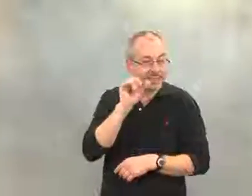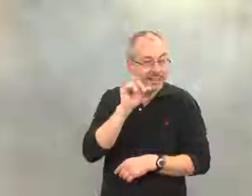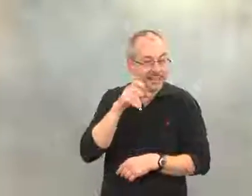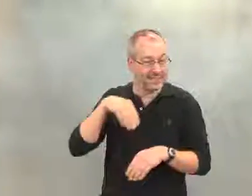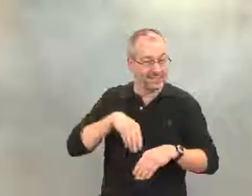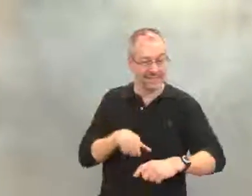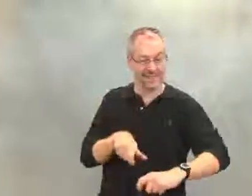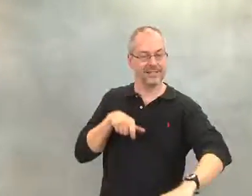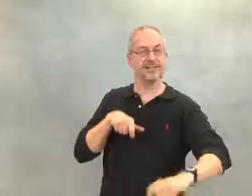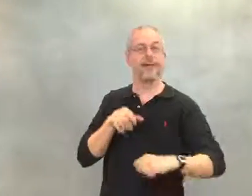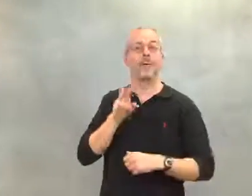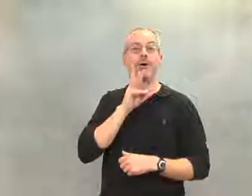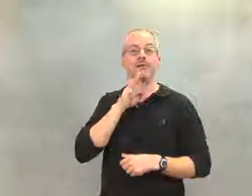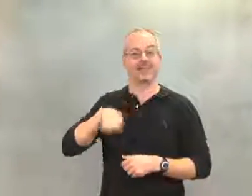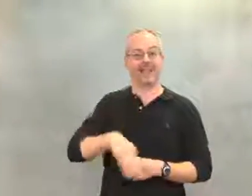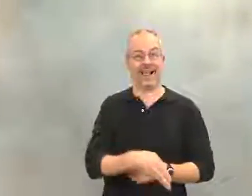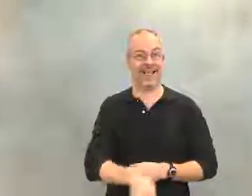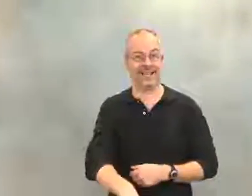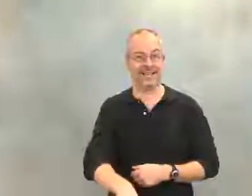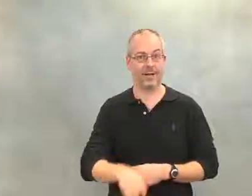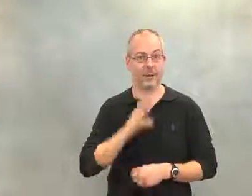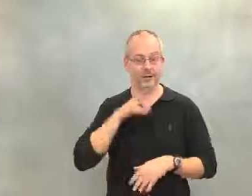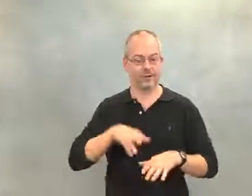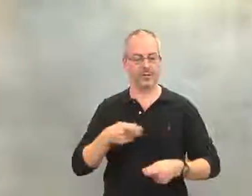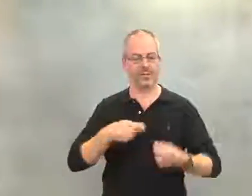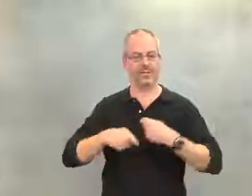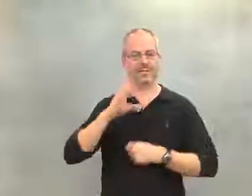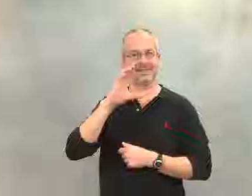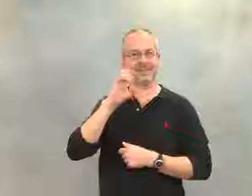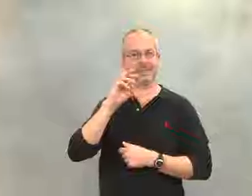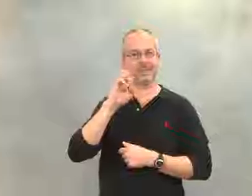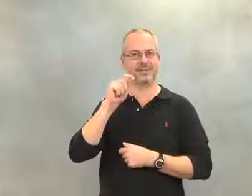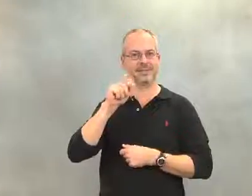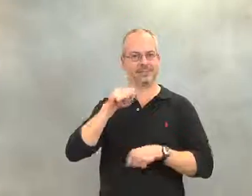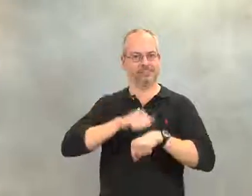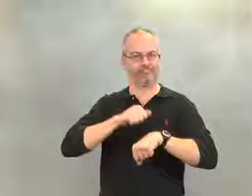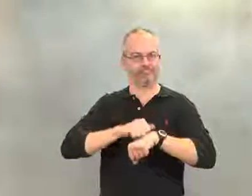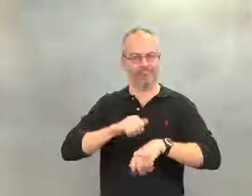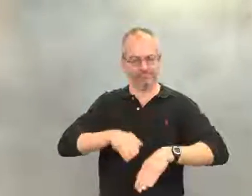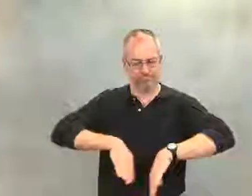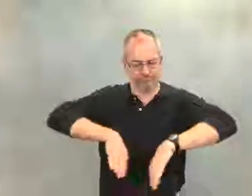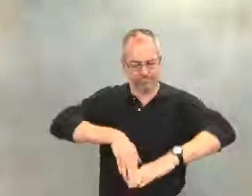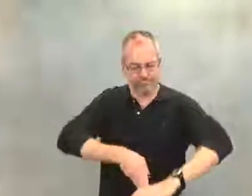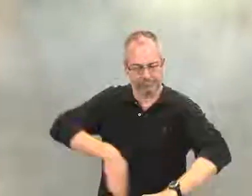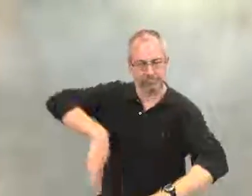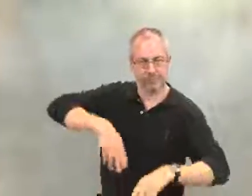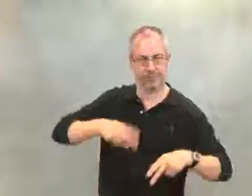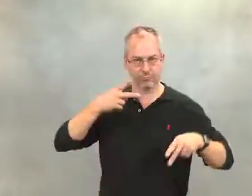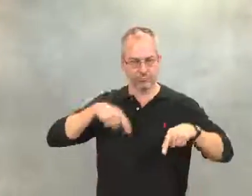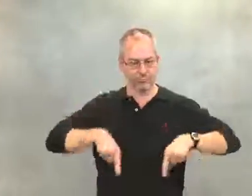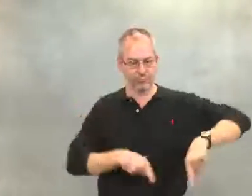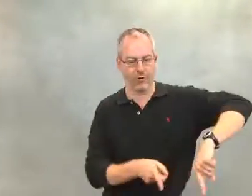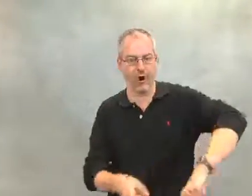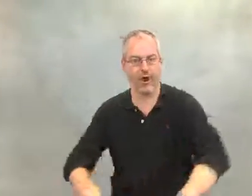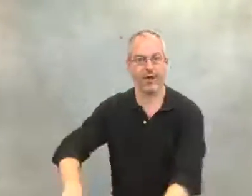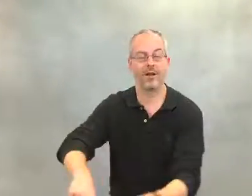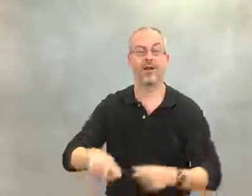You've seen water slides.